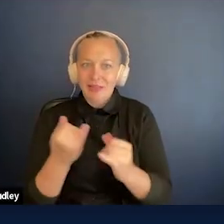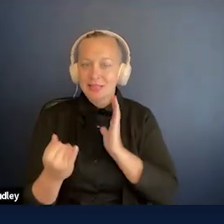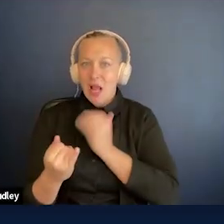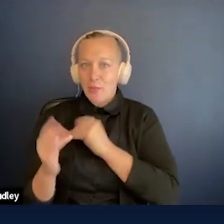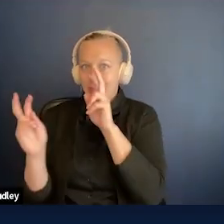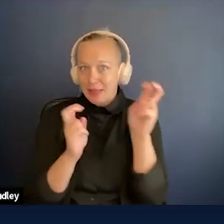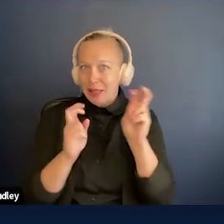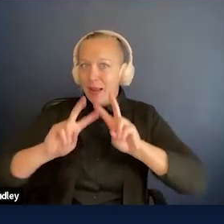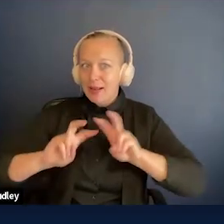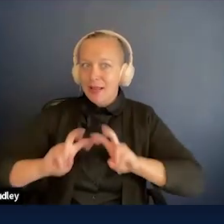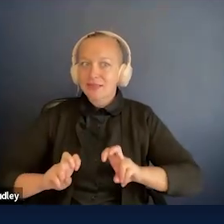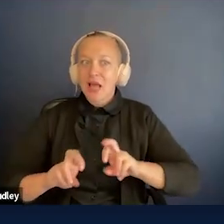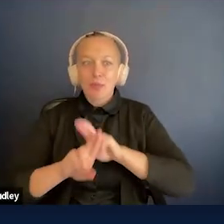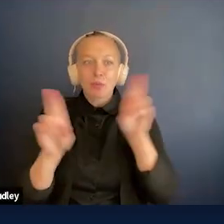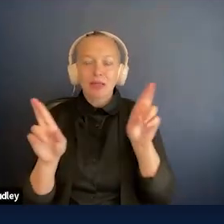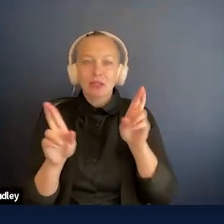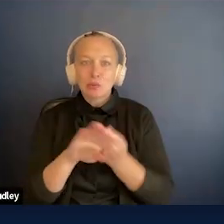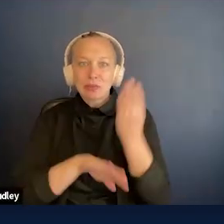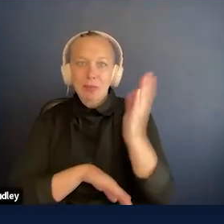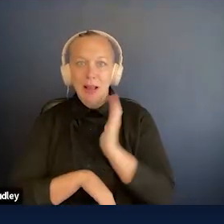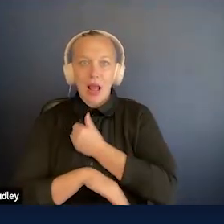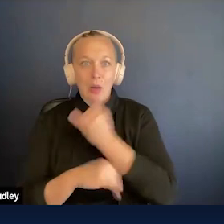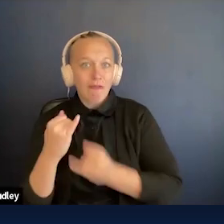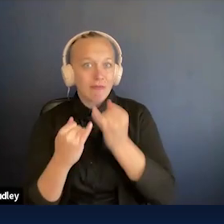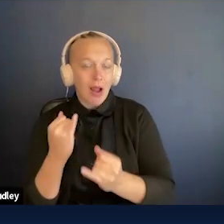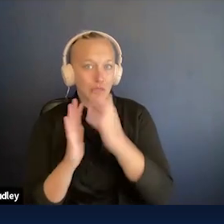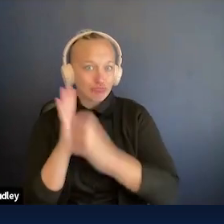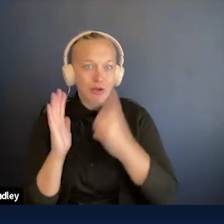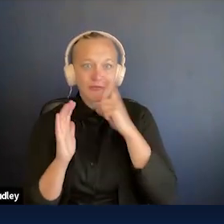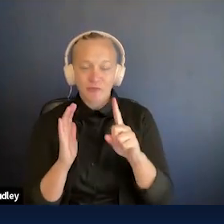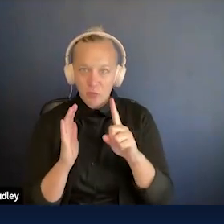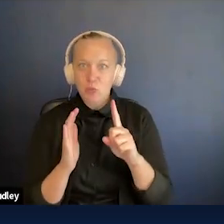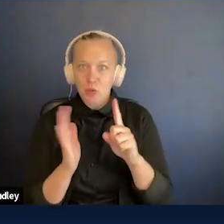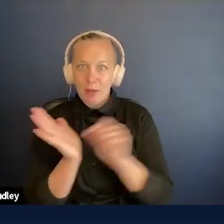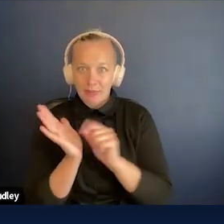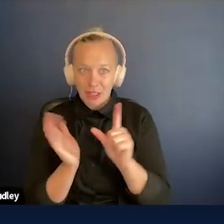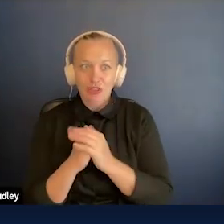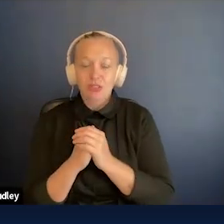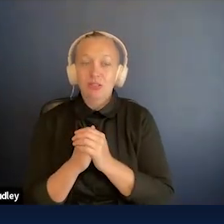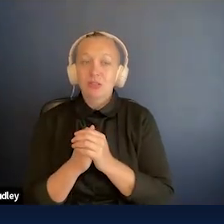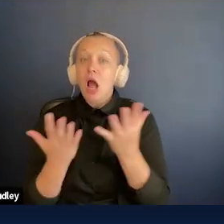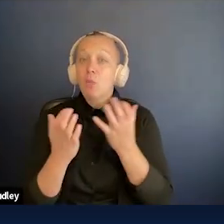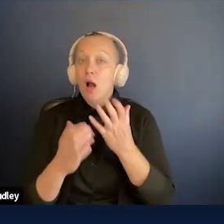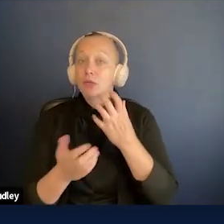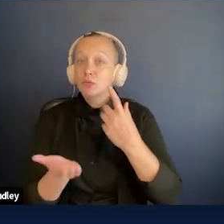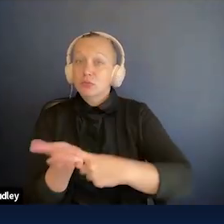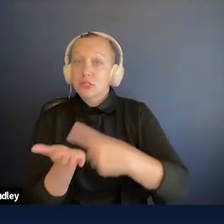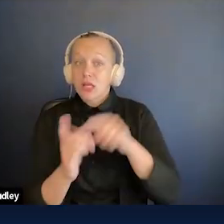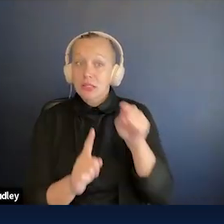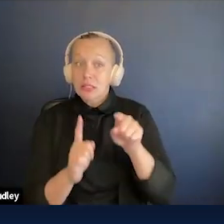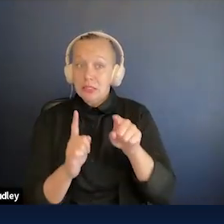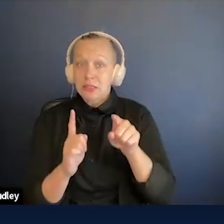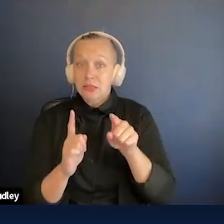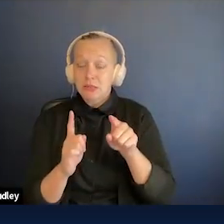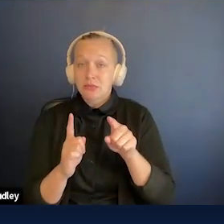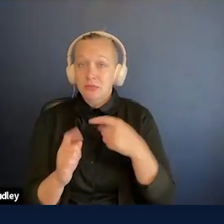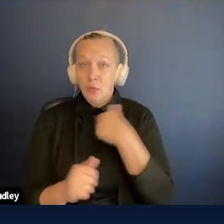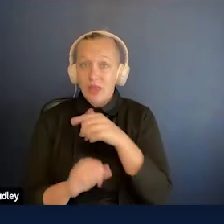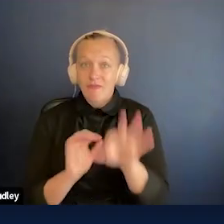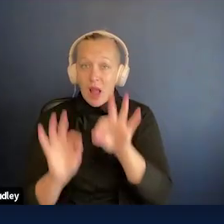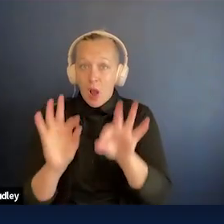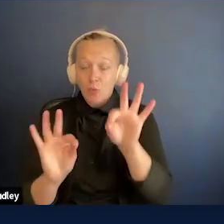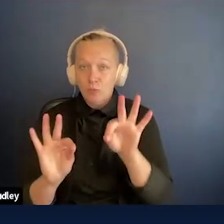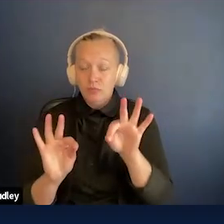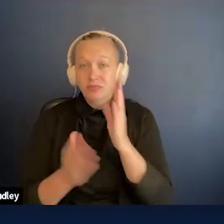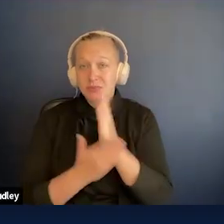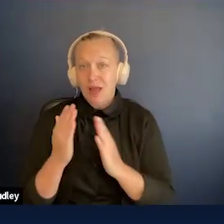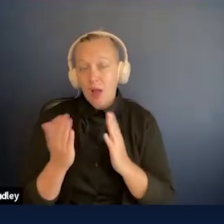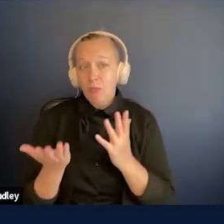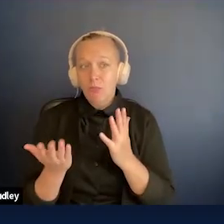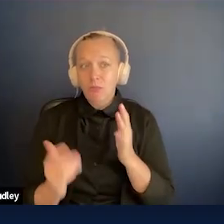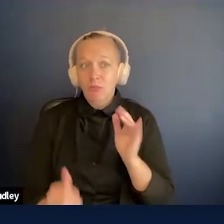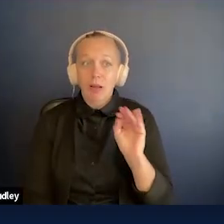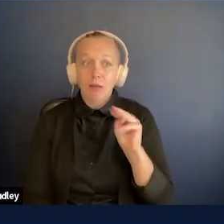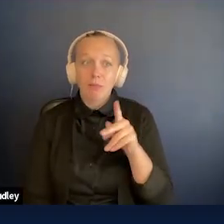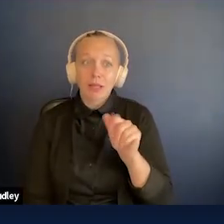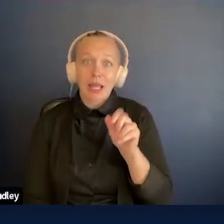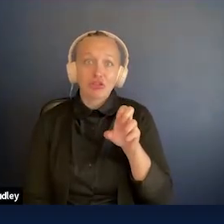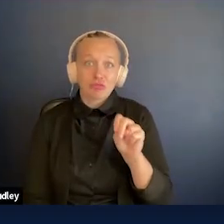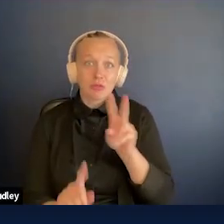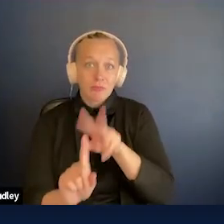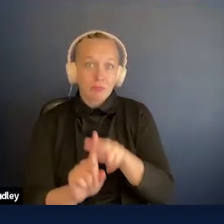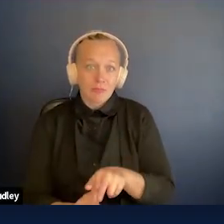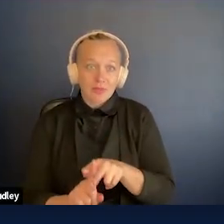final manuscript for a publication submission. And I do want to spend some time on the implications, so this review is… being used to identify endless resources for upcoming prenatal course done in ASL.